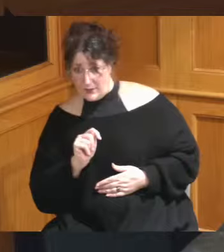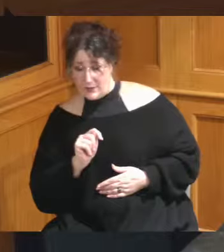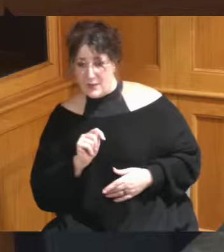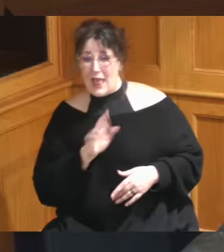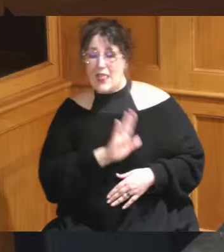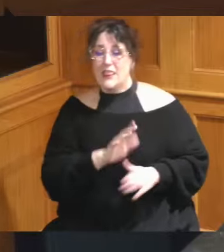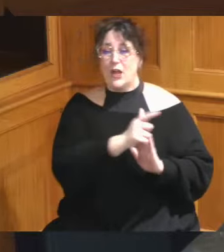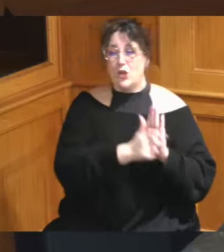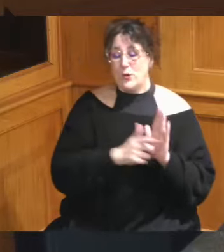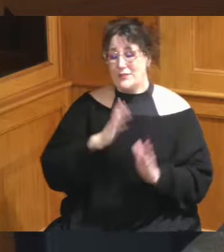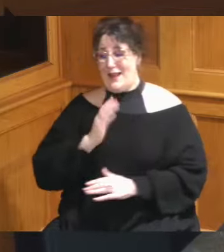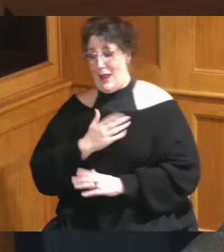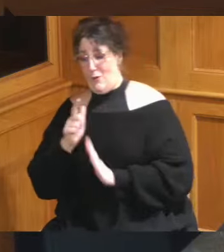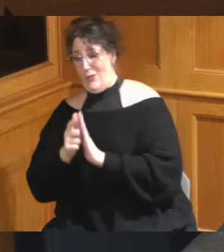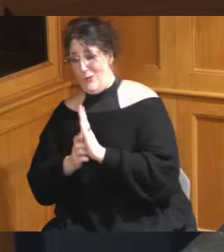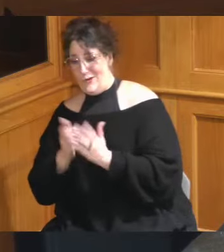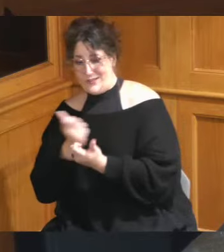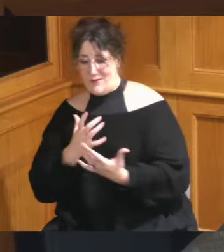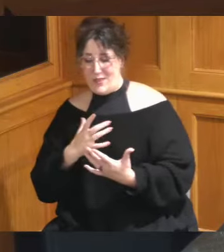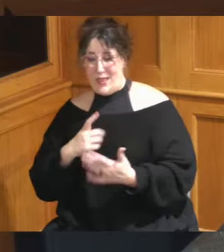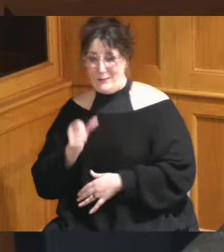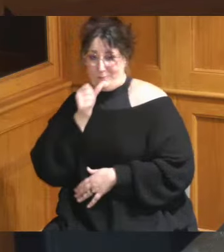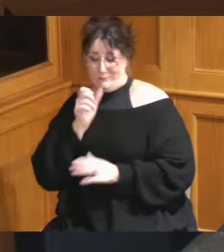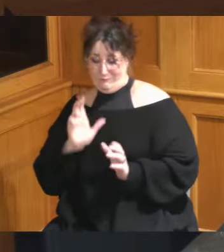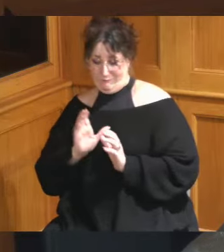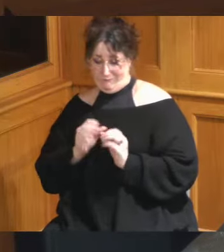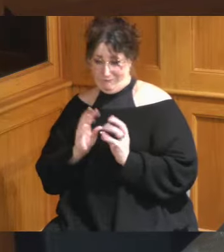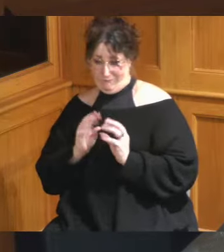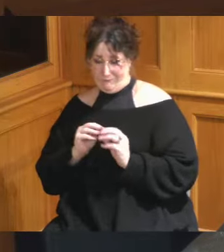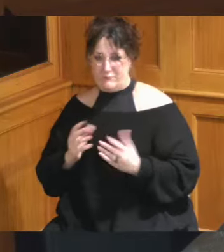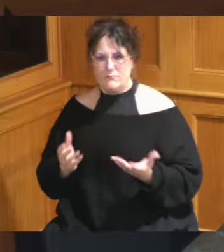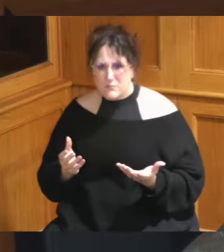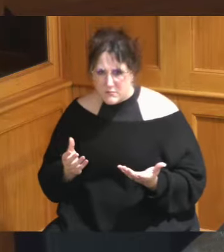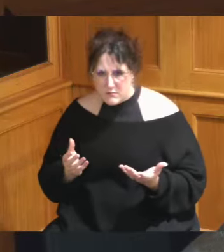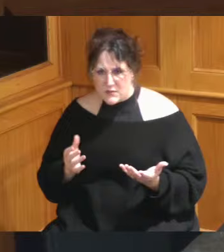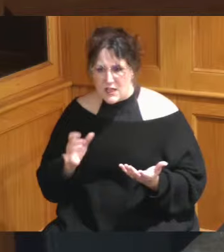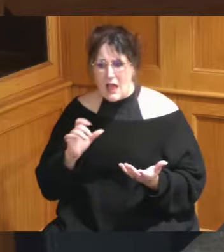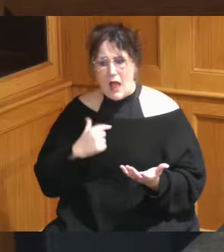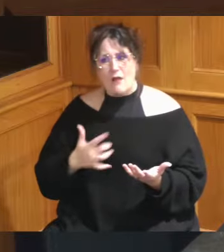and our lawyers and we was behind closed doors. So that's why I'm disappointed that we're going